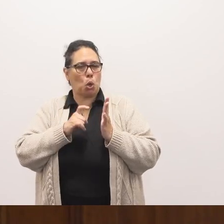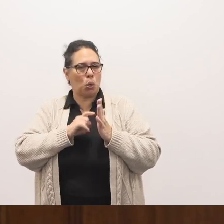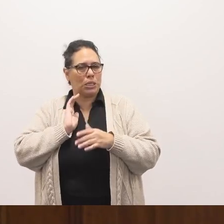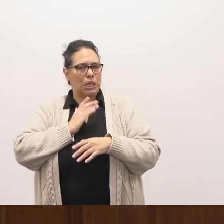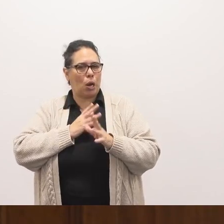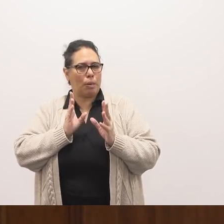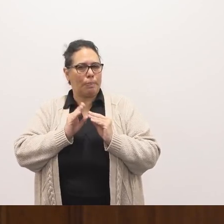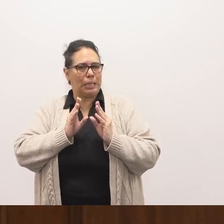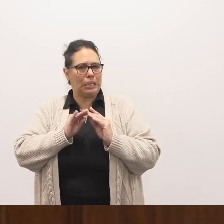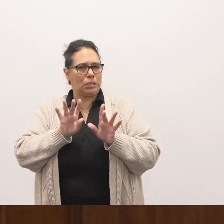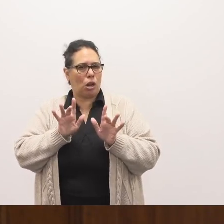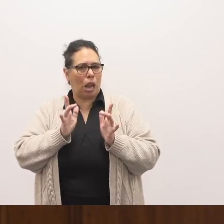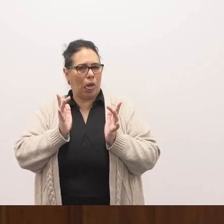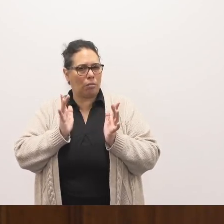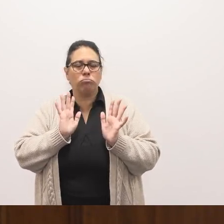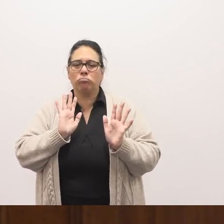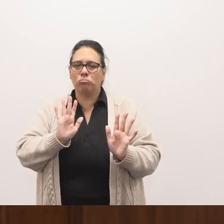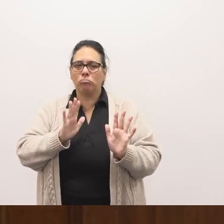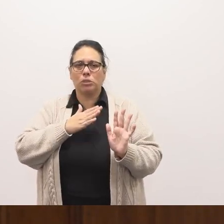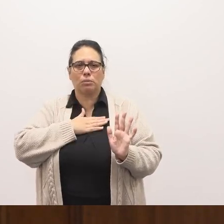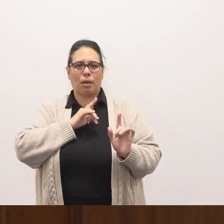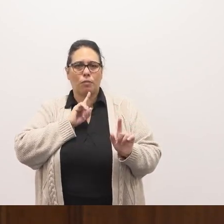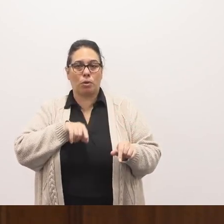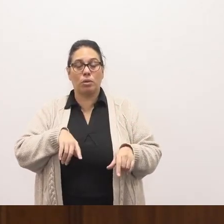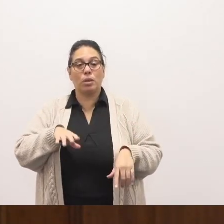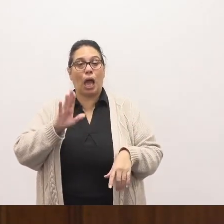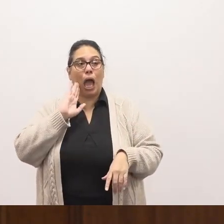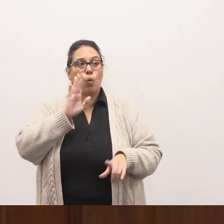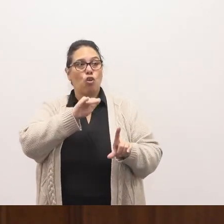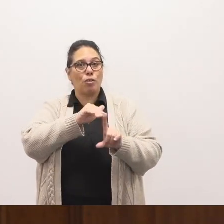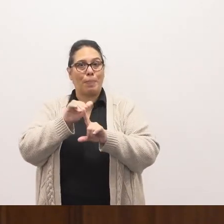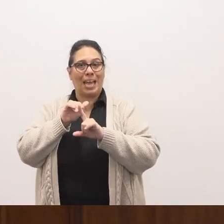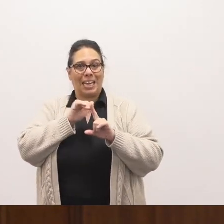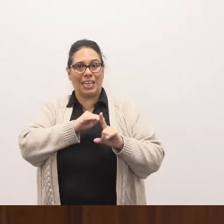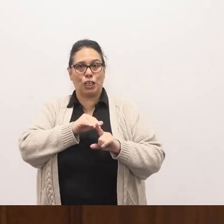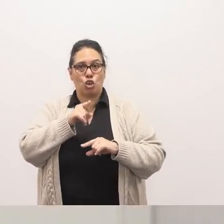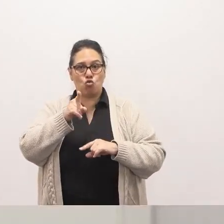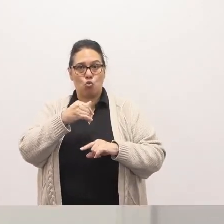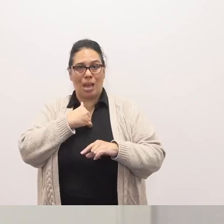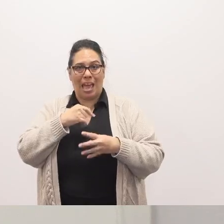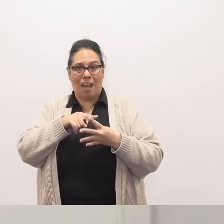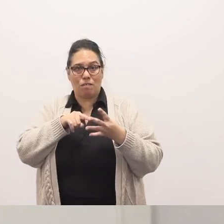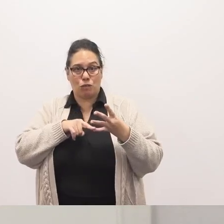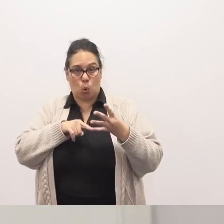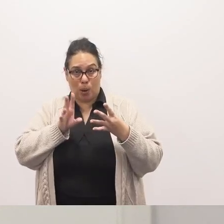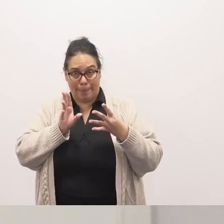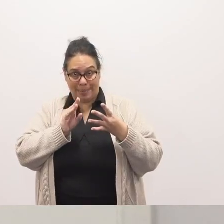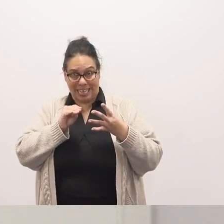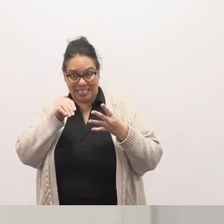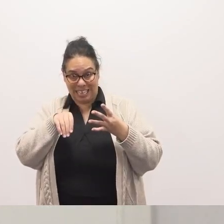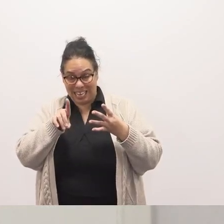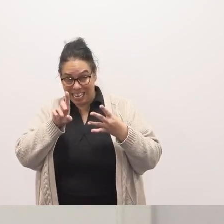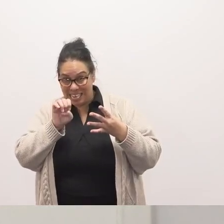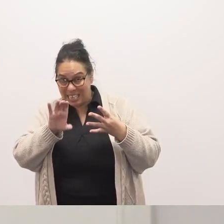So that's my report for today. I will remind you that you had four meetings in December, so while a couple of them were light,